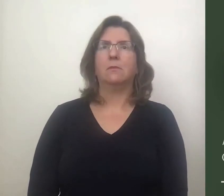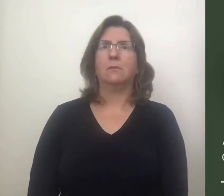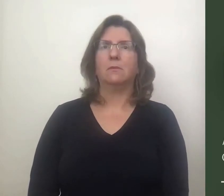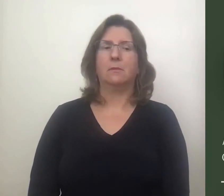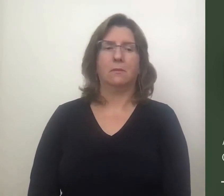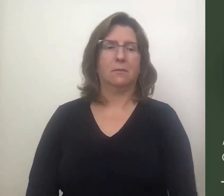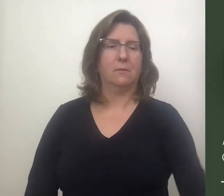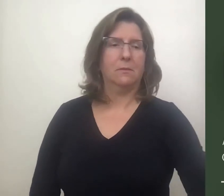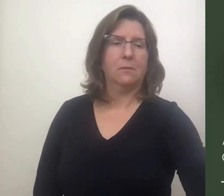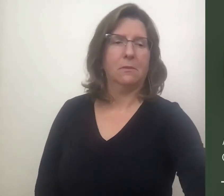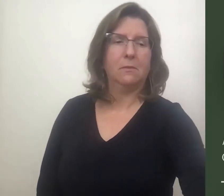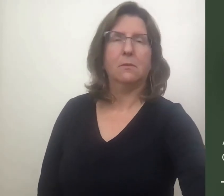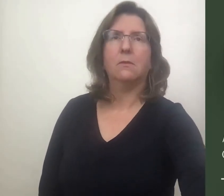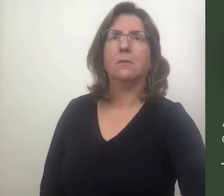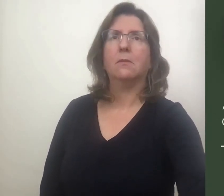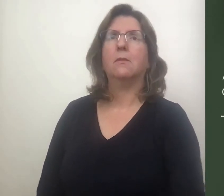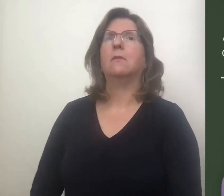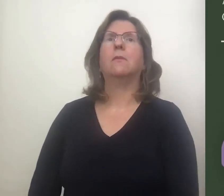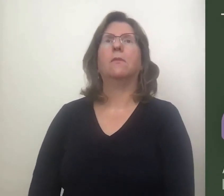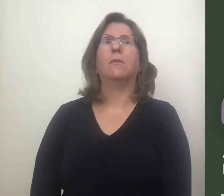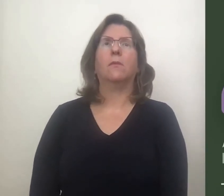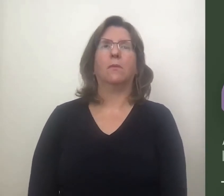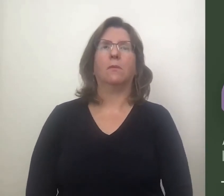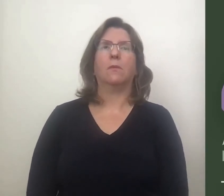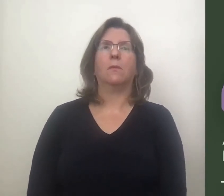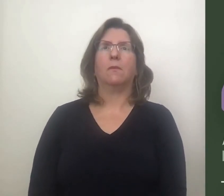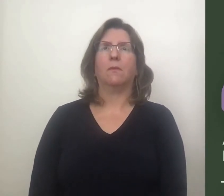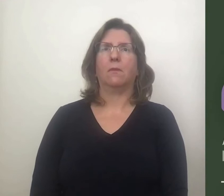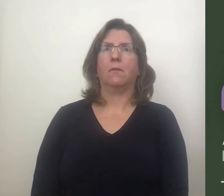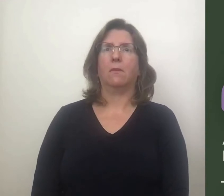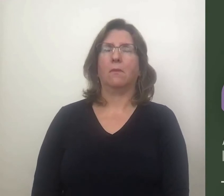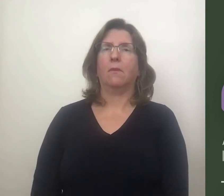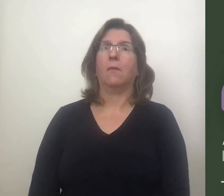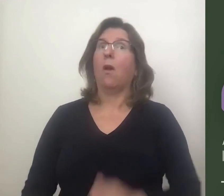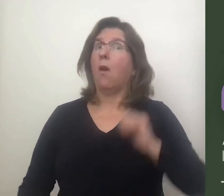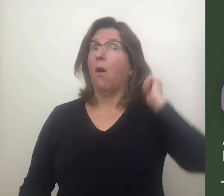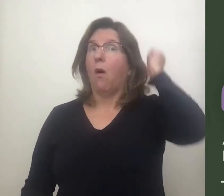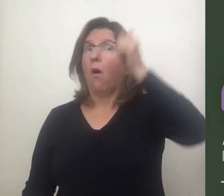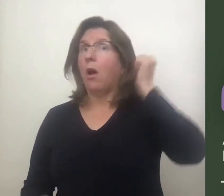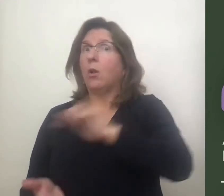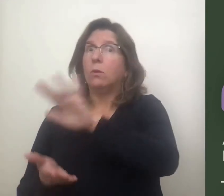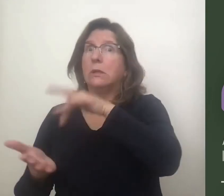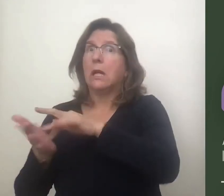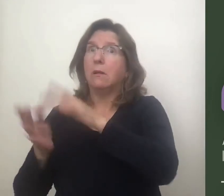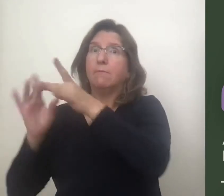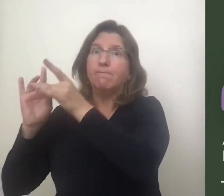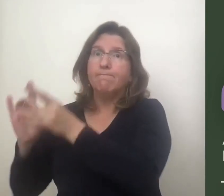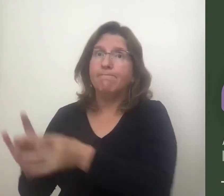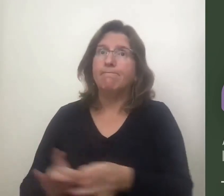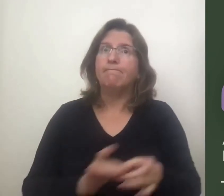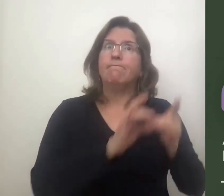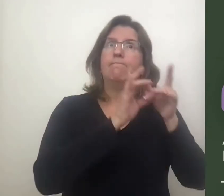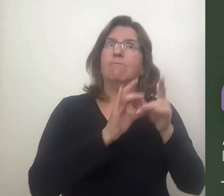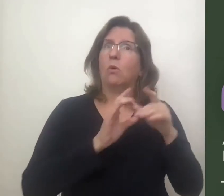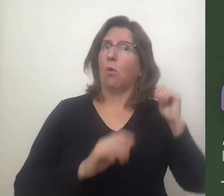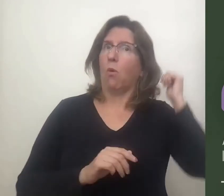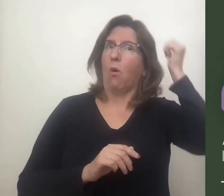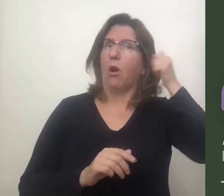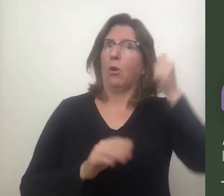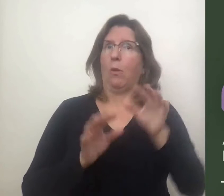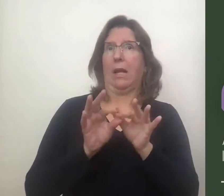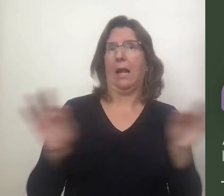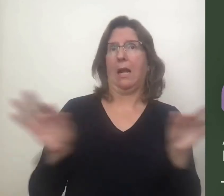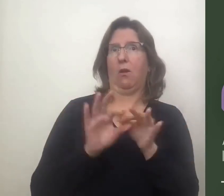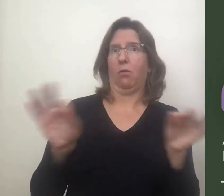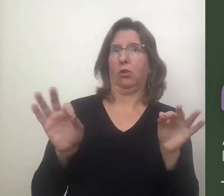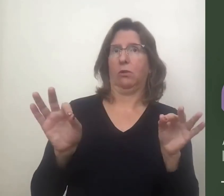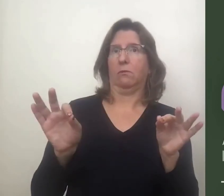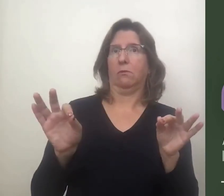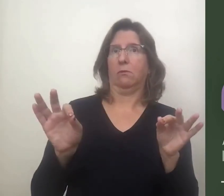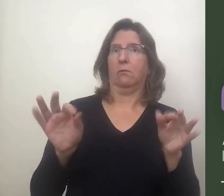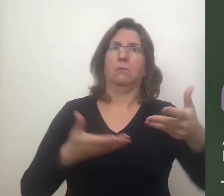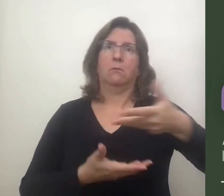Audiocentrism is clearly associated with auditory languages.